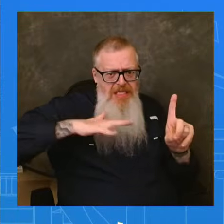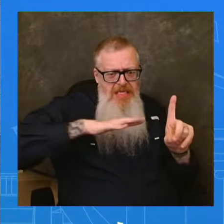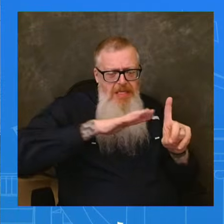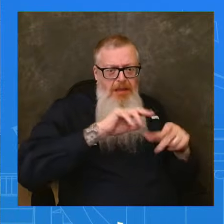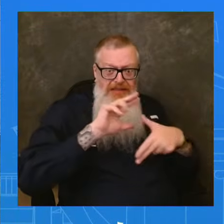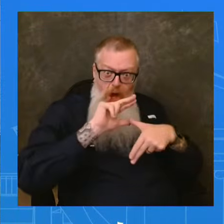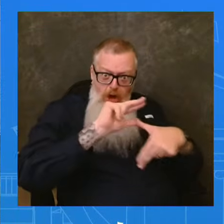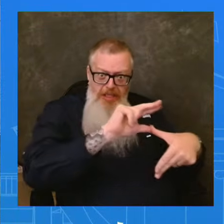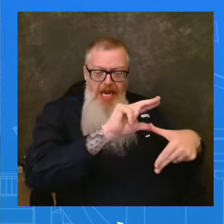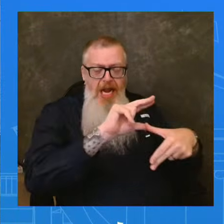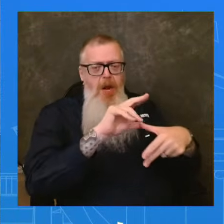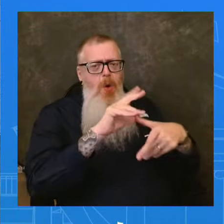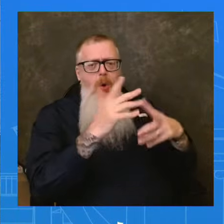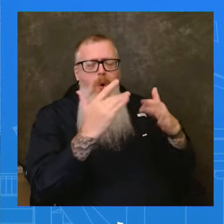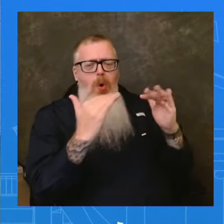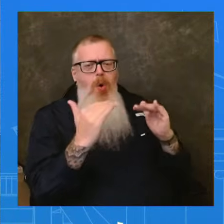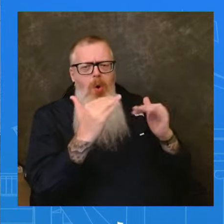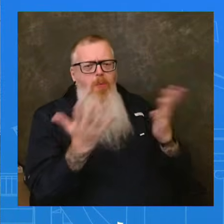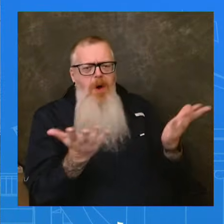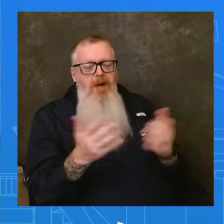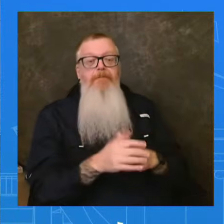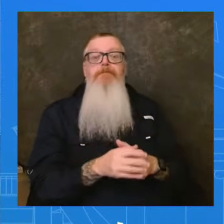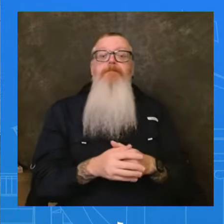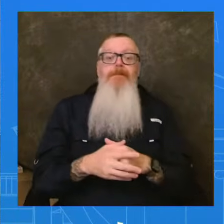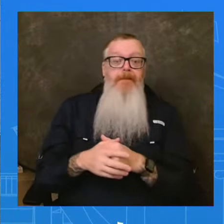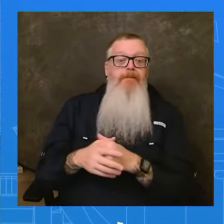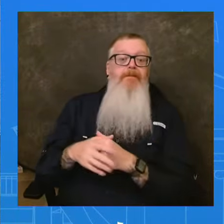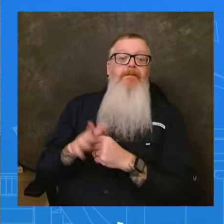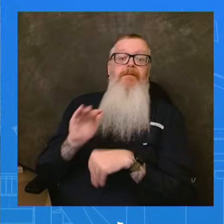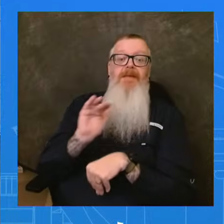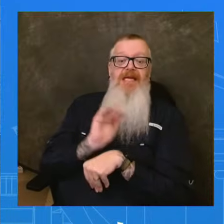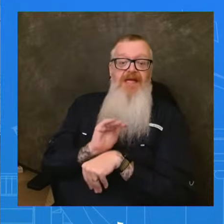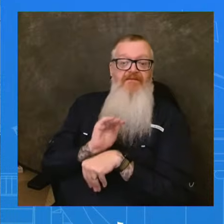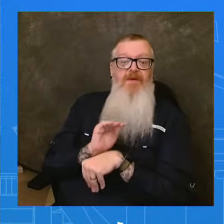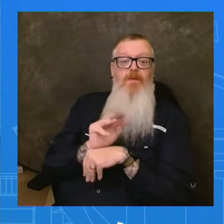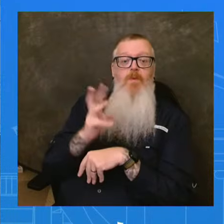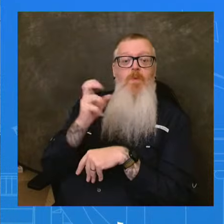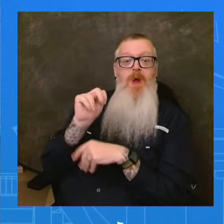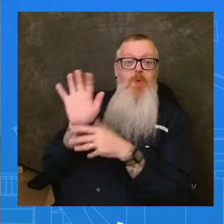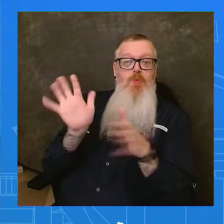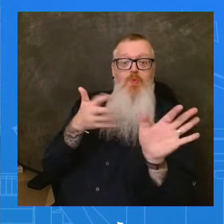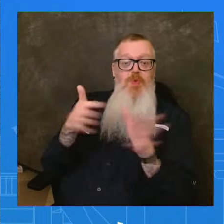during the evening, it just complicates things -- right? because we know that we will have power outages